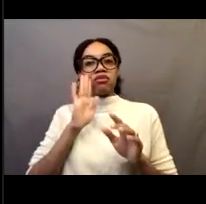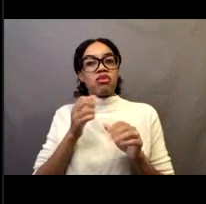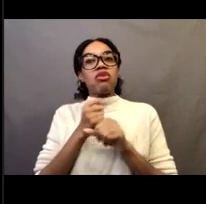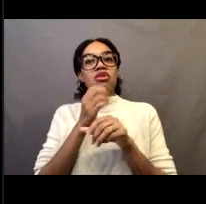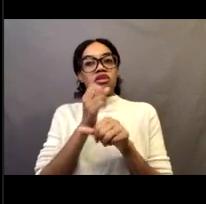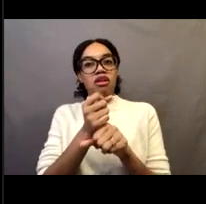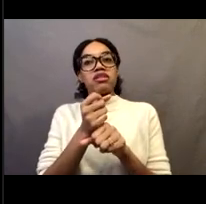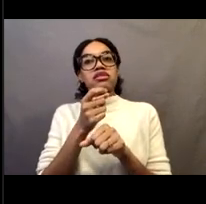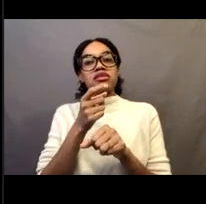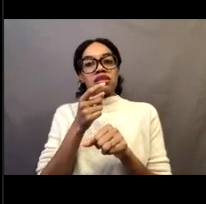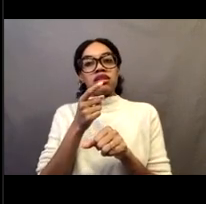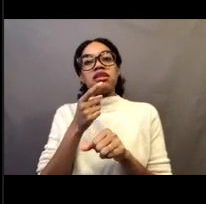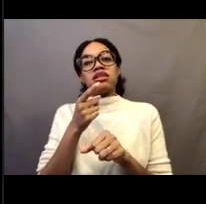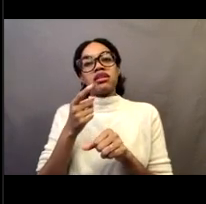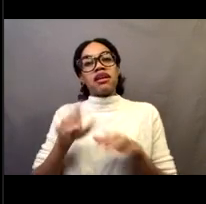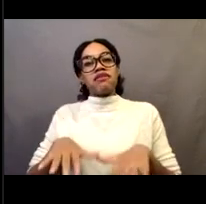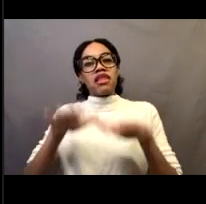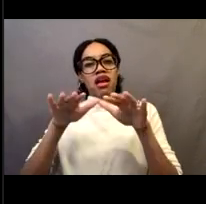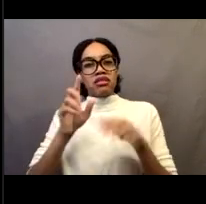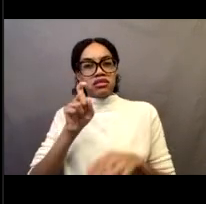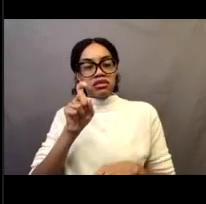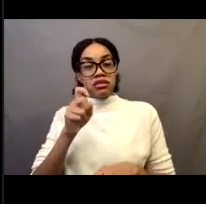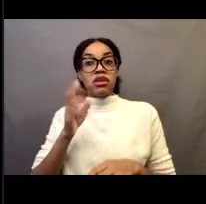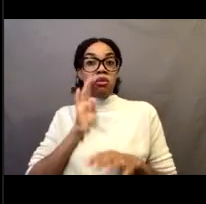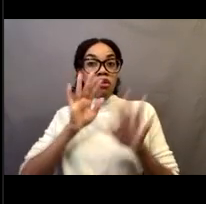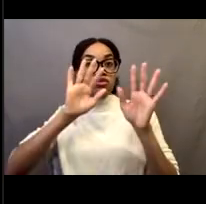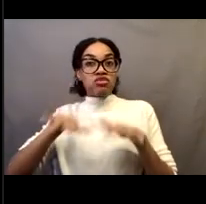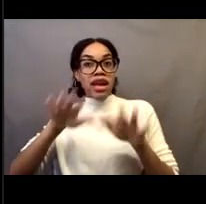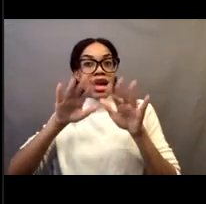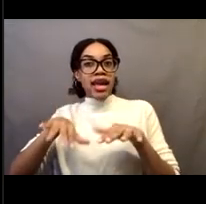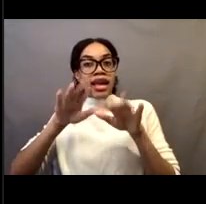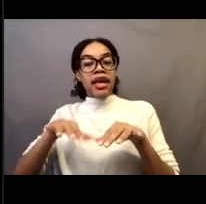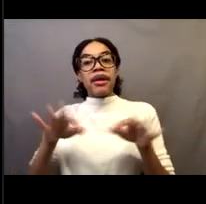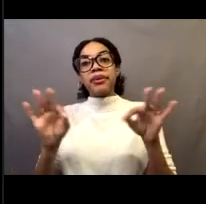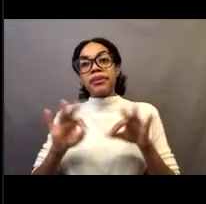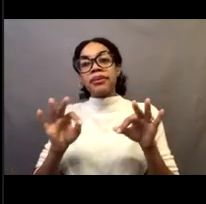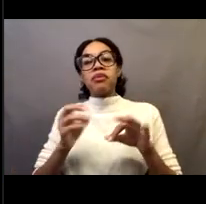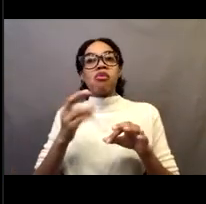bring enough rain where you're going to see flooding or you might just, you know, see normal rain from a storm?